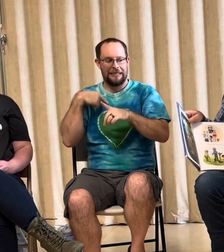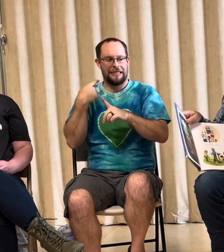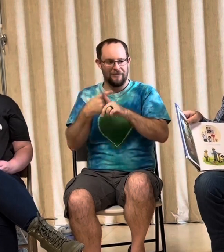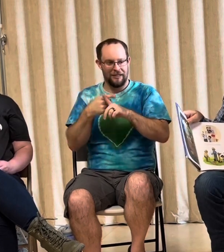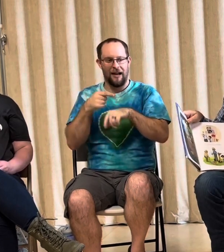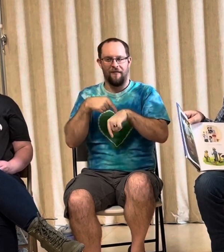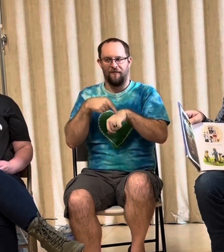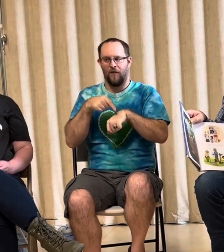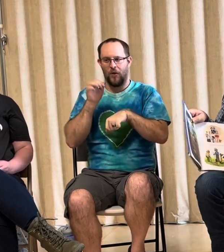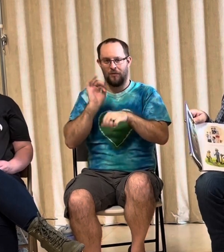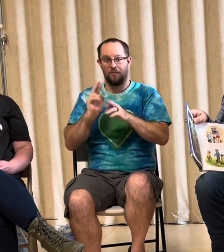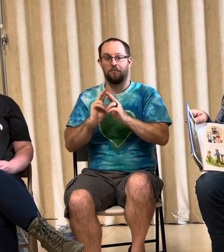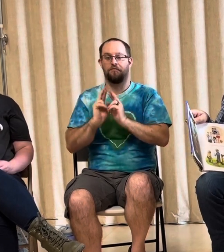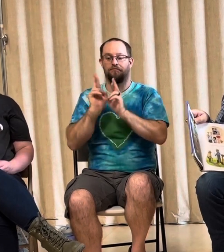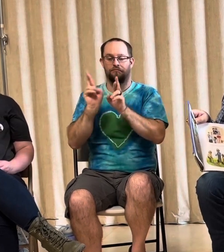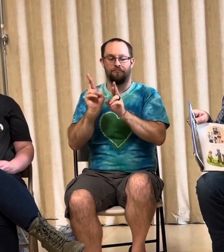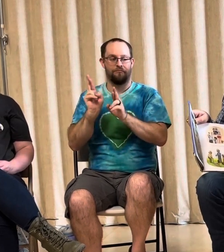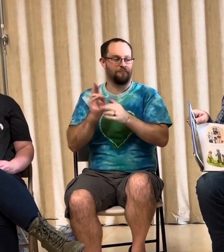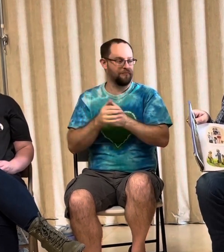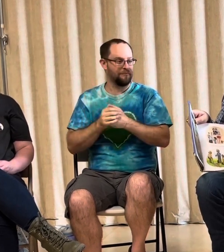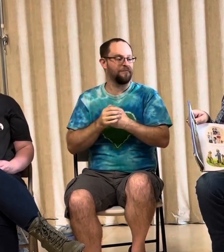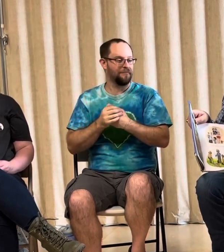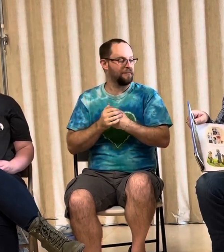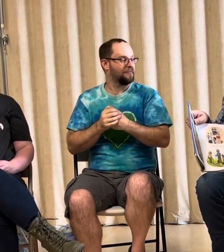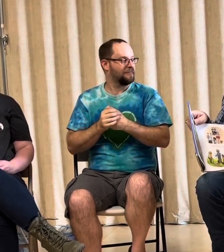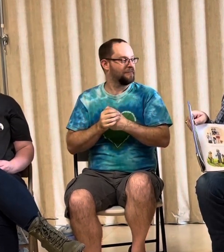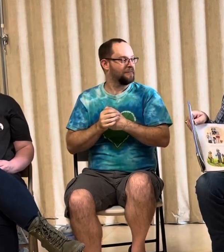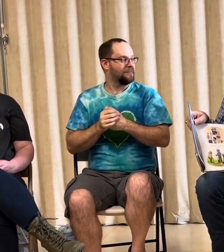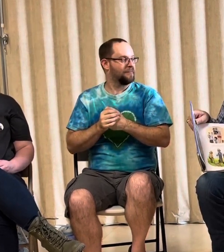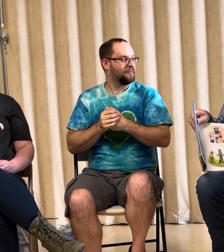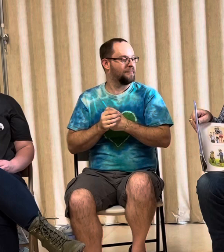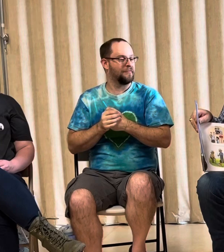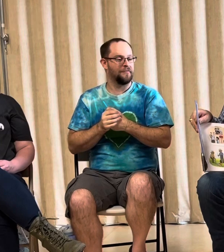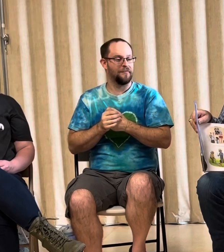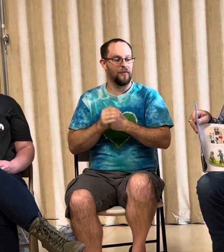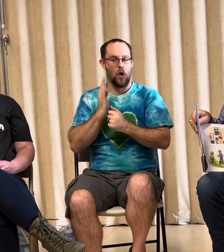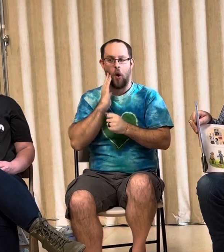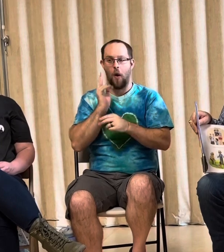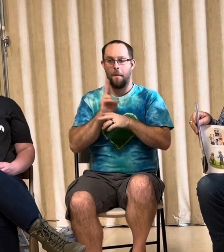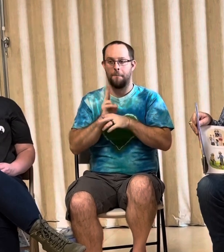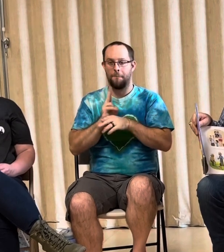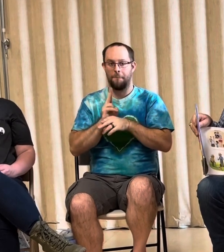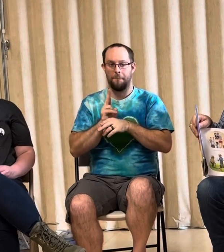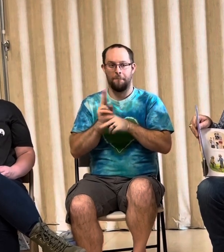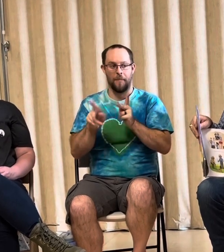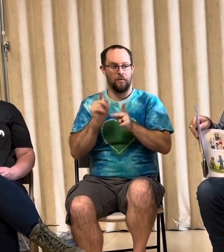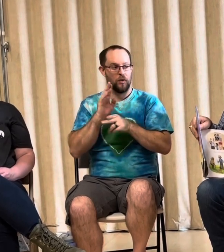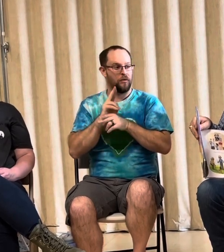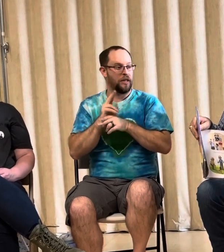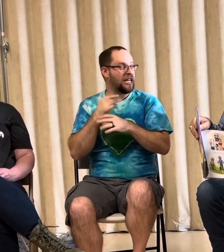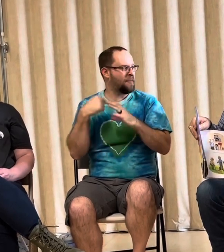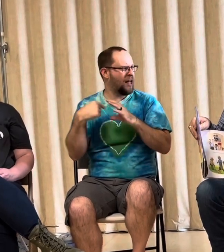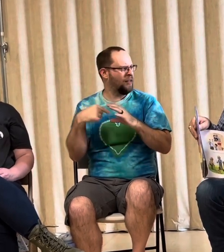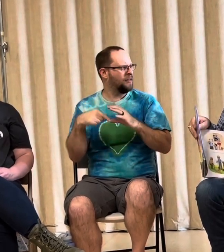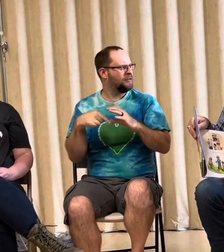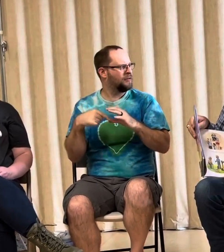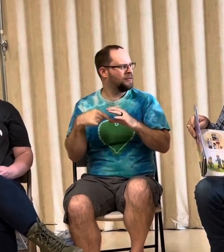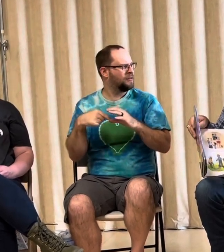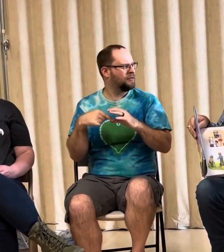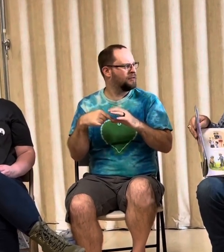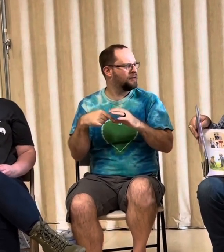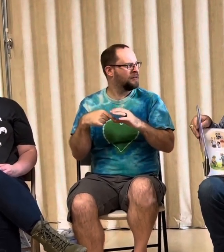time for it to be put up. And what... do you know what people use mailboxes for? CALI: Do you know?